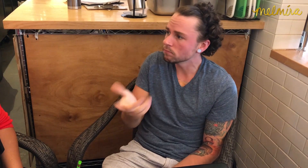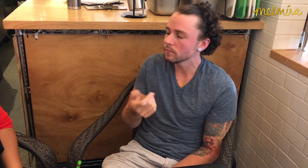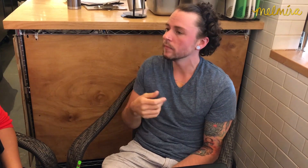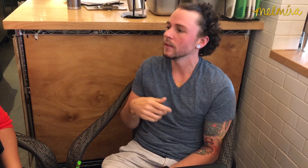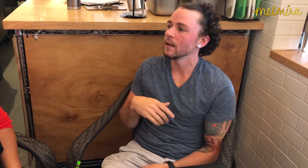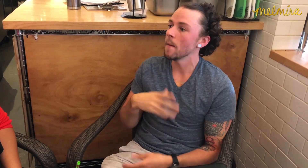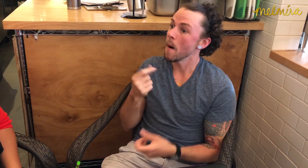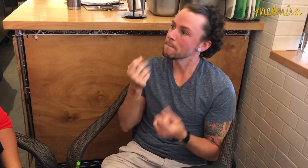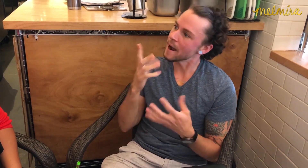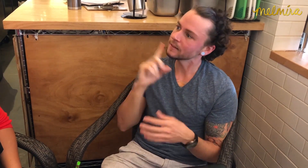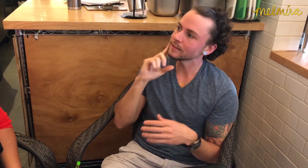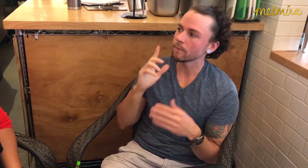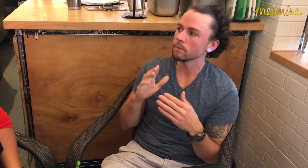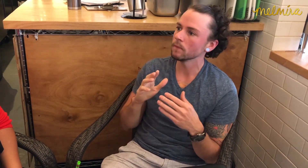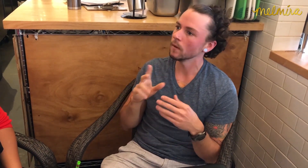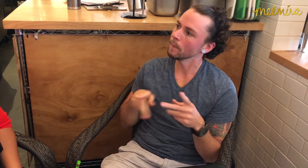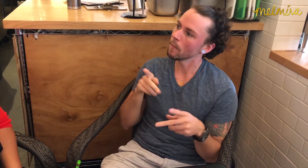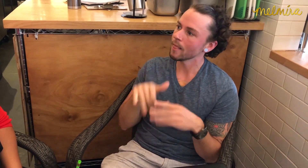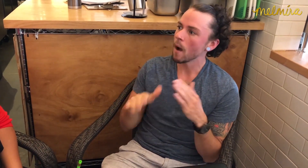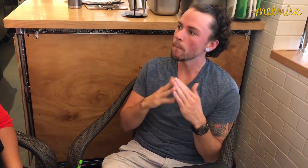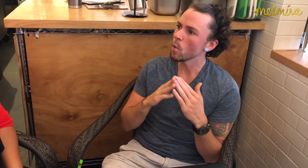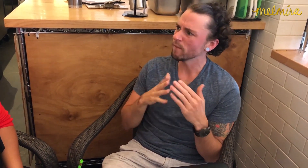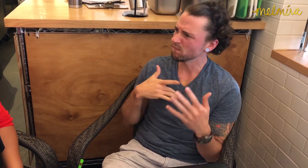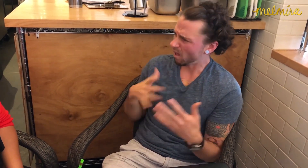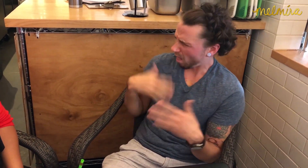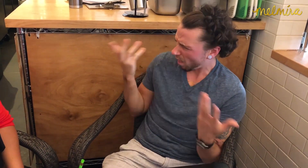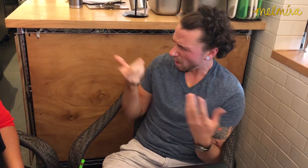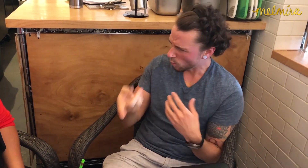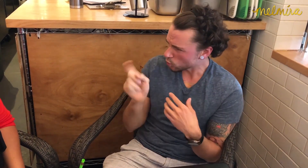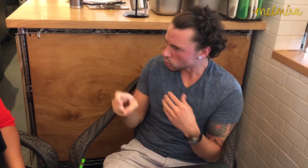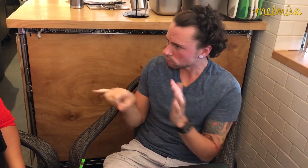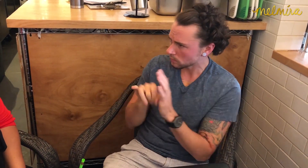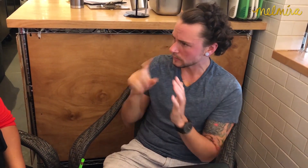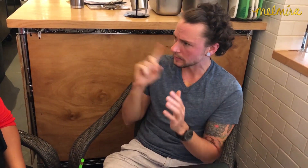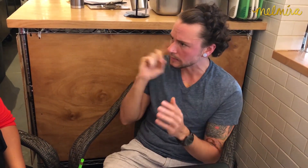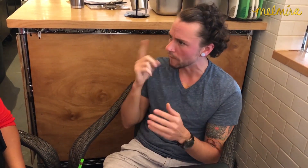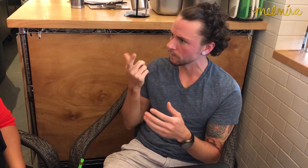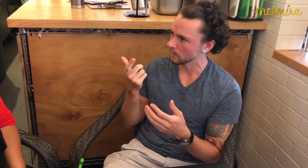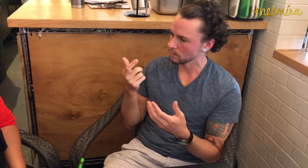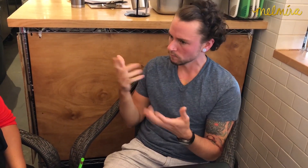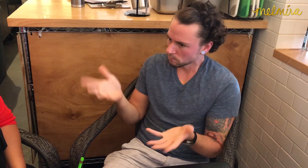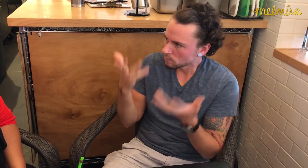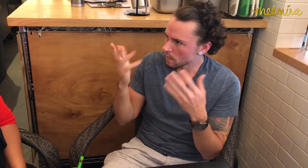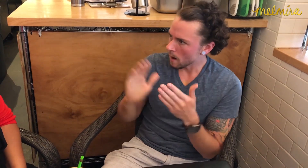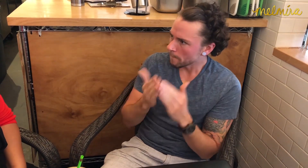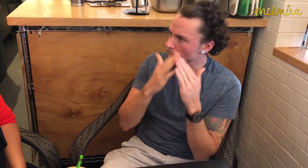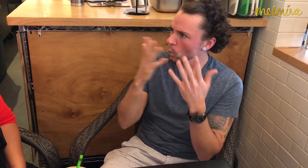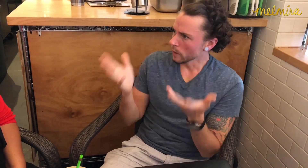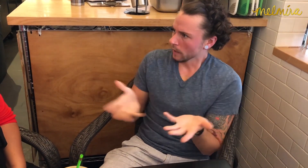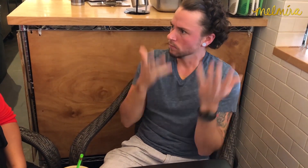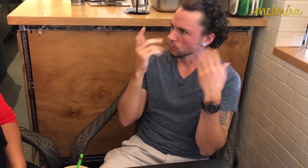Some deaf people would question your decision in not identifying as a deaf person.